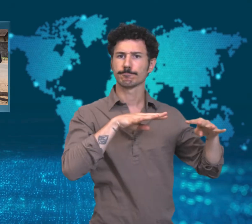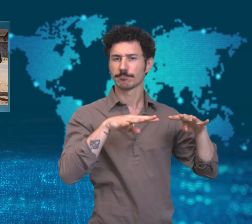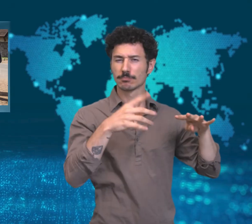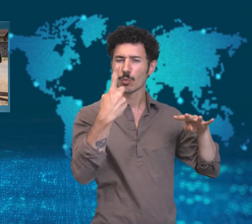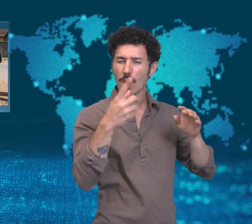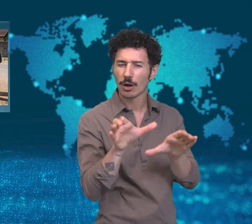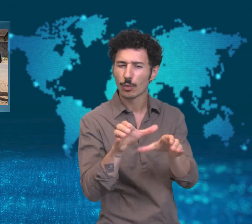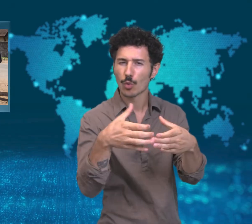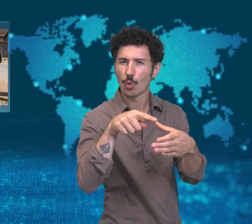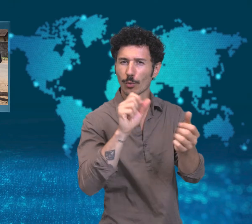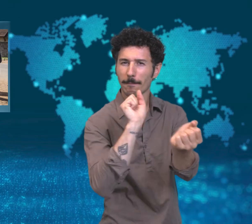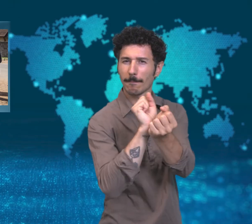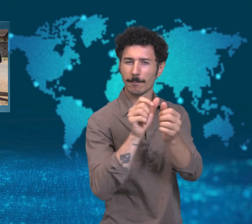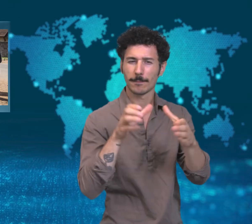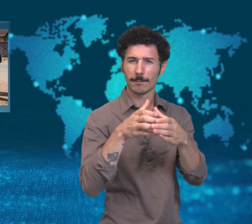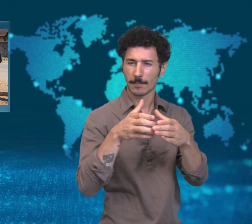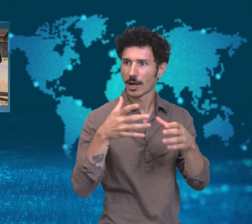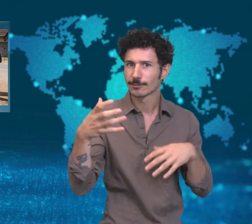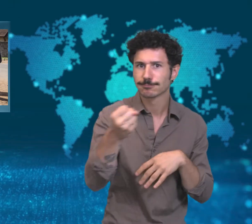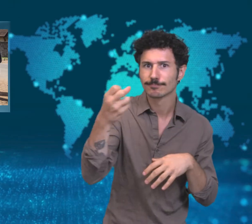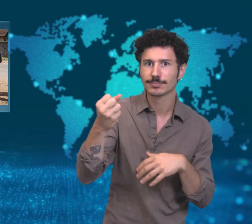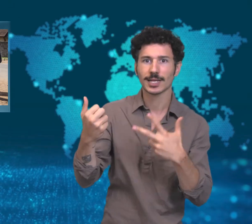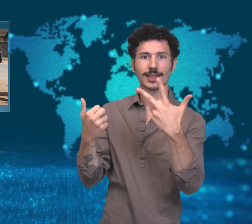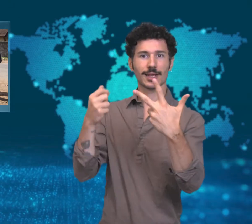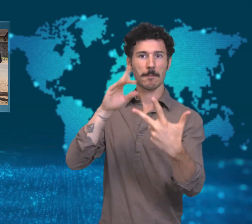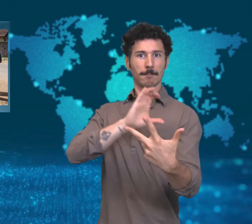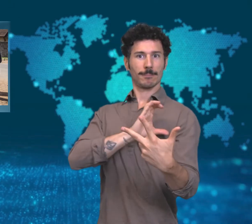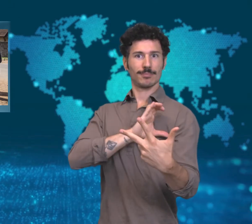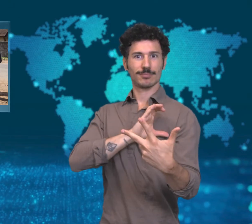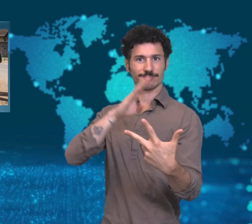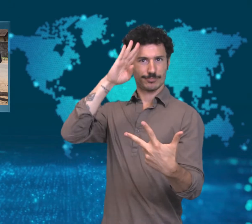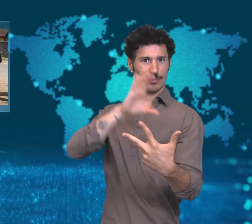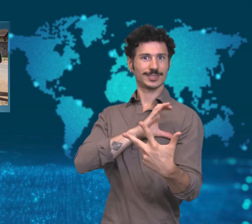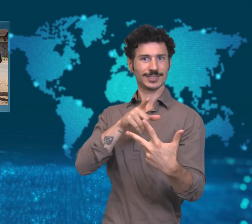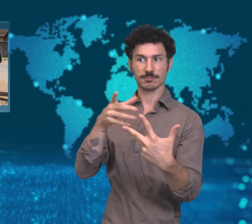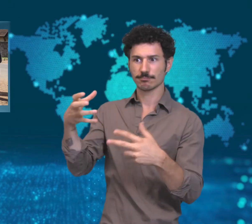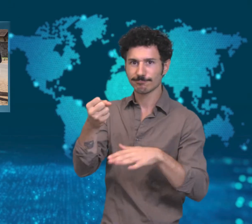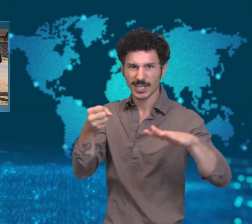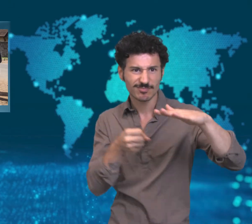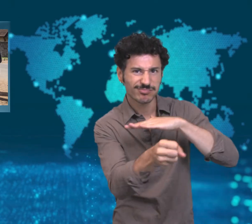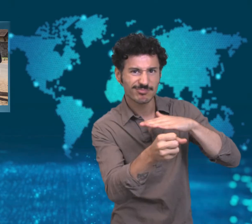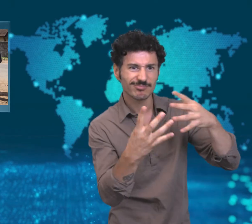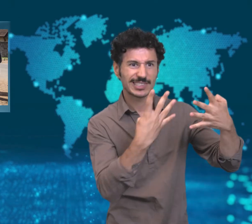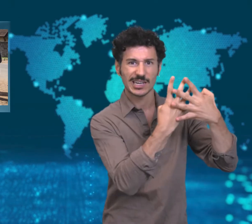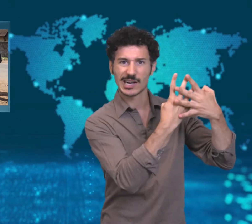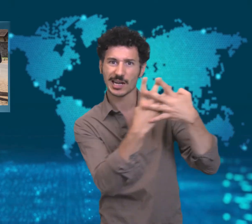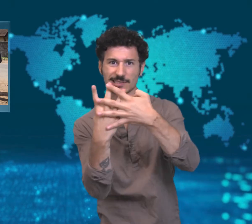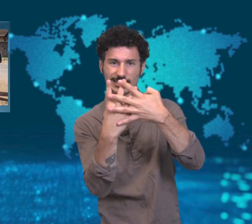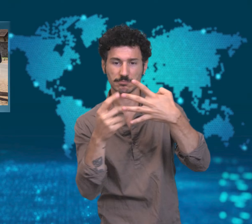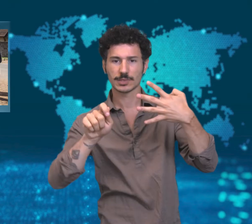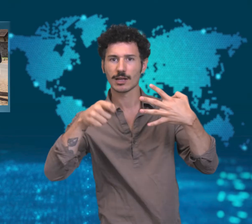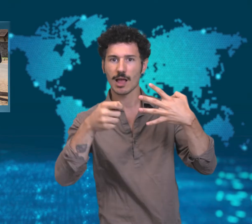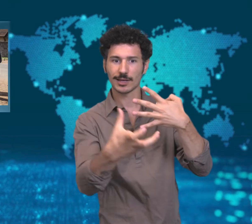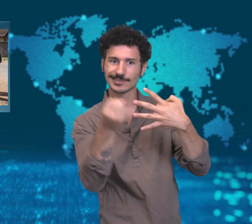took their keys, and then released other inmates.